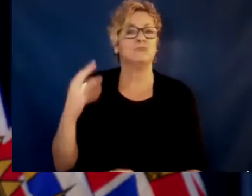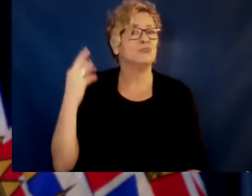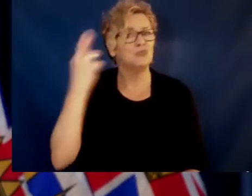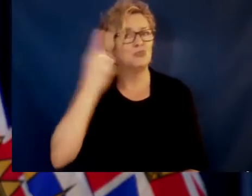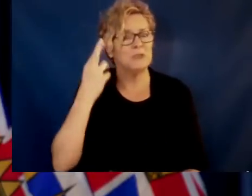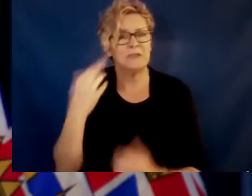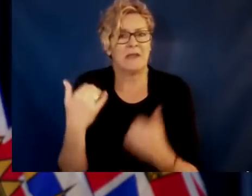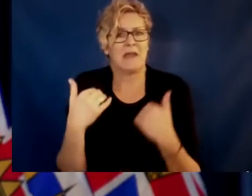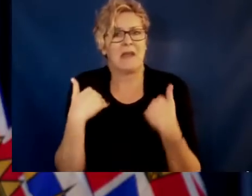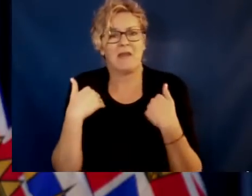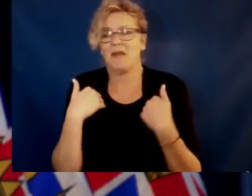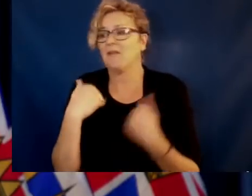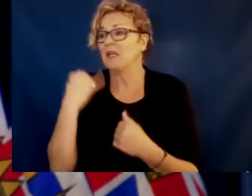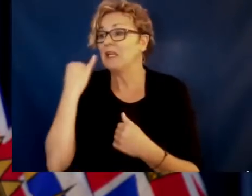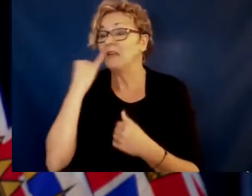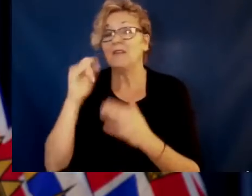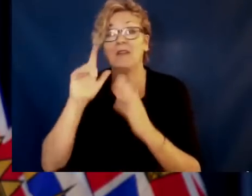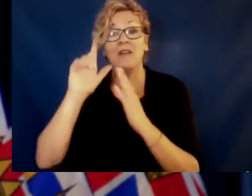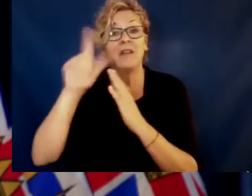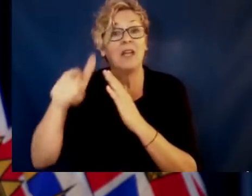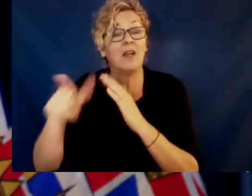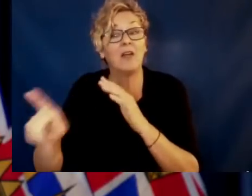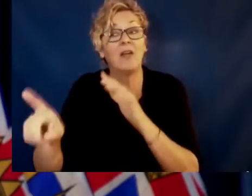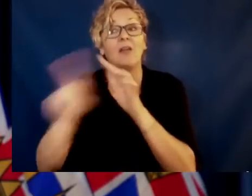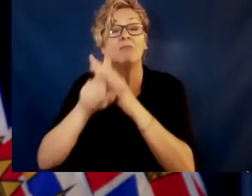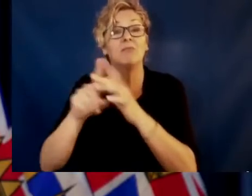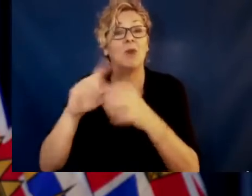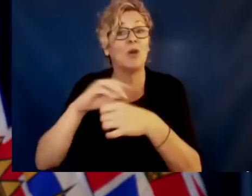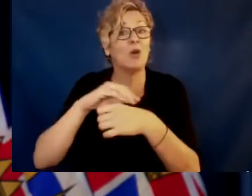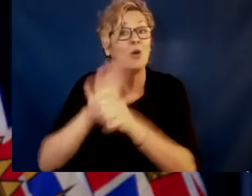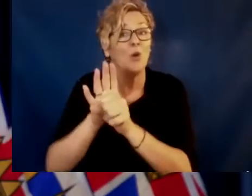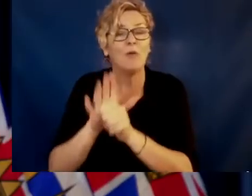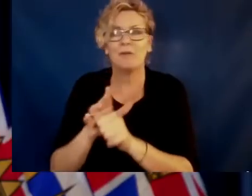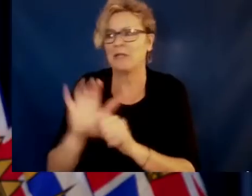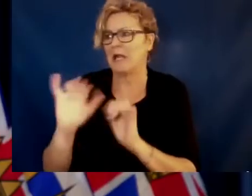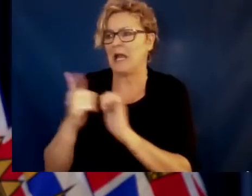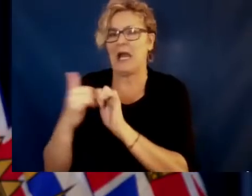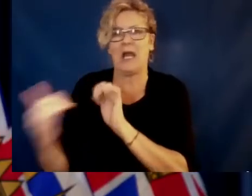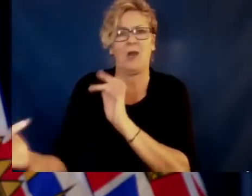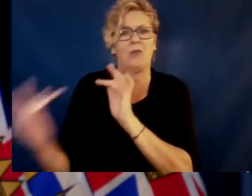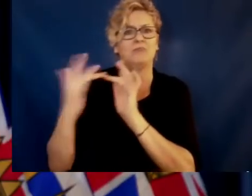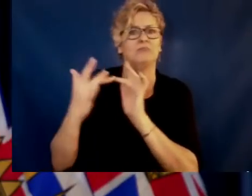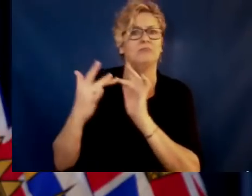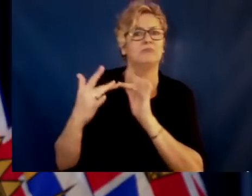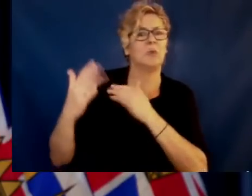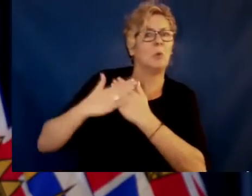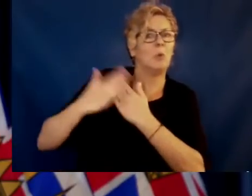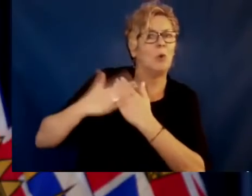Being grateful, but being grateful in a way that protects those who are most at risk, particularly our seniors and elders.